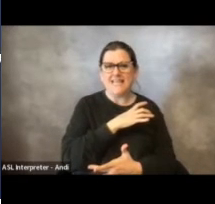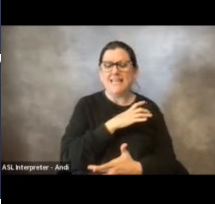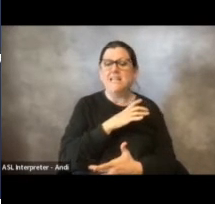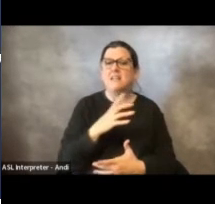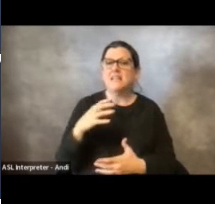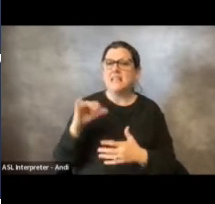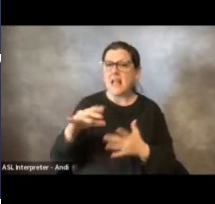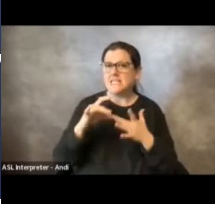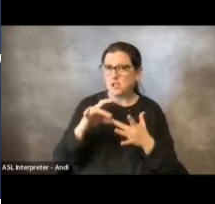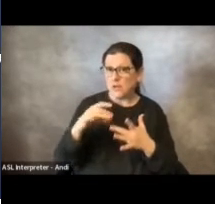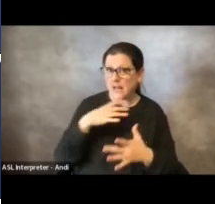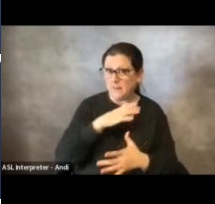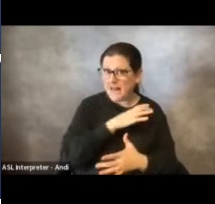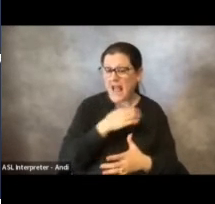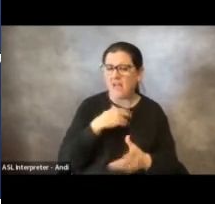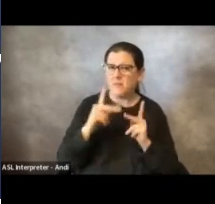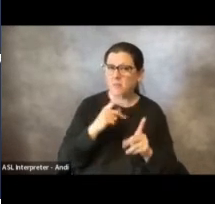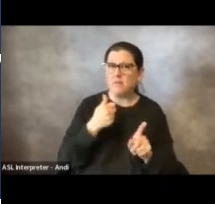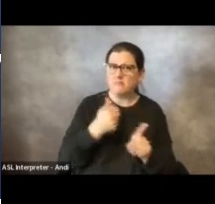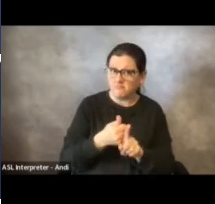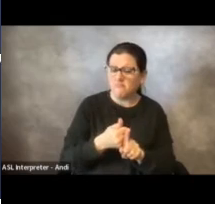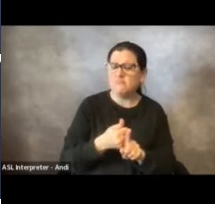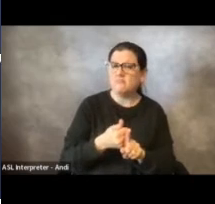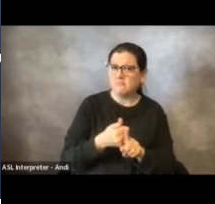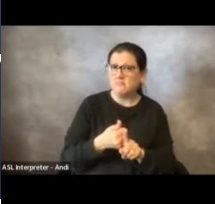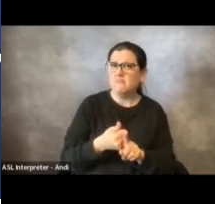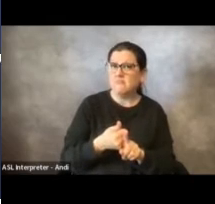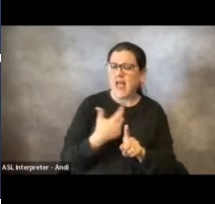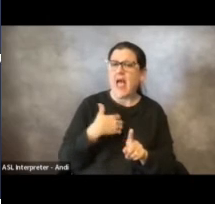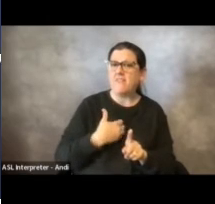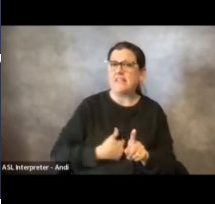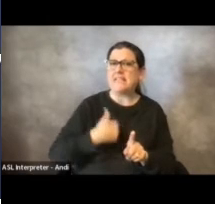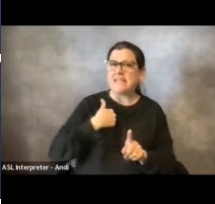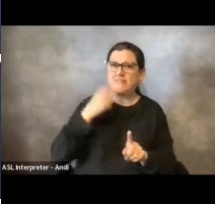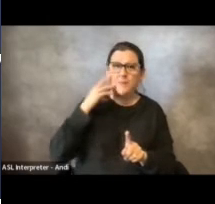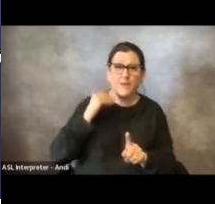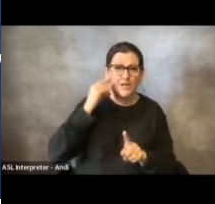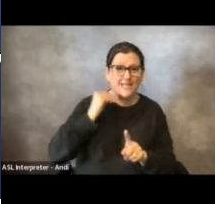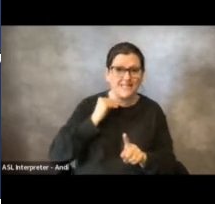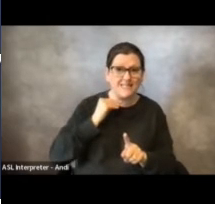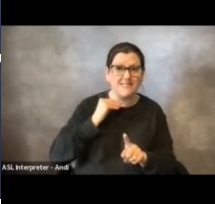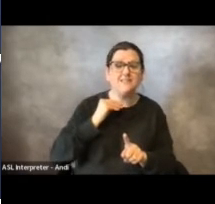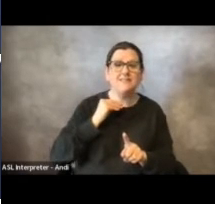individuals exclusively made up of individuals who have lived experiences. And so that group